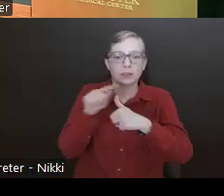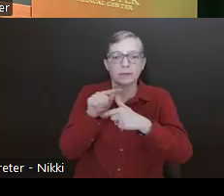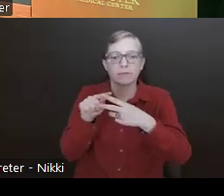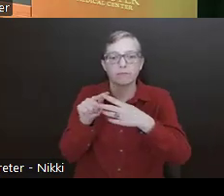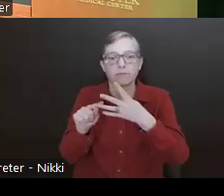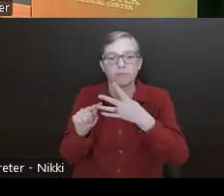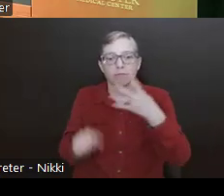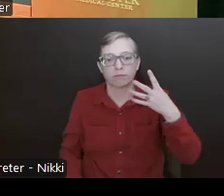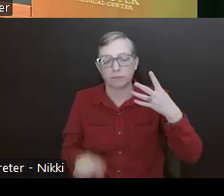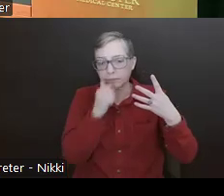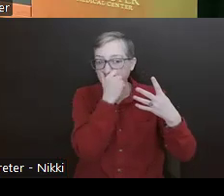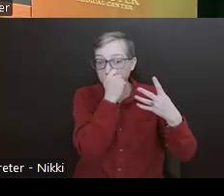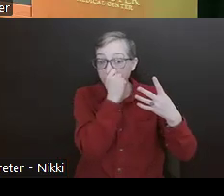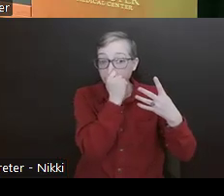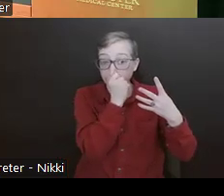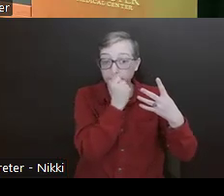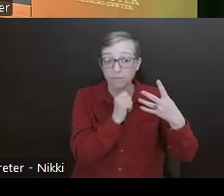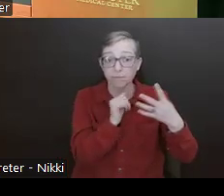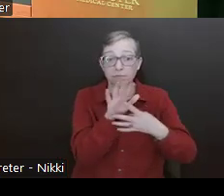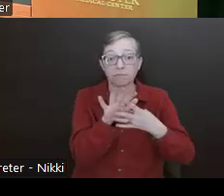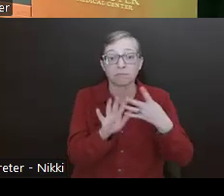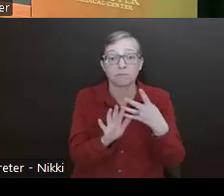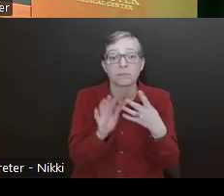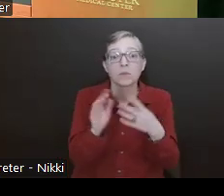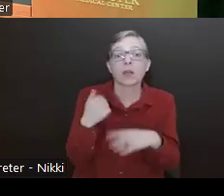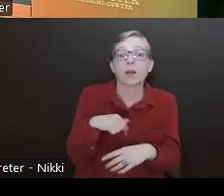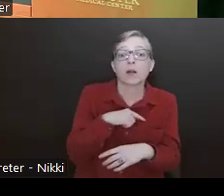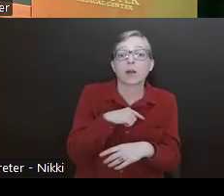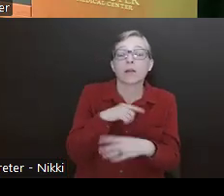studies basically randomize people to receive either the medication or placebo for either 12